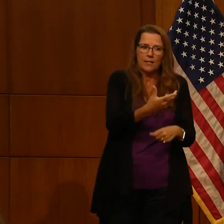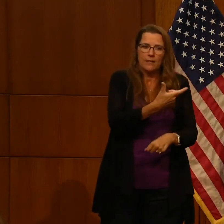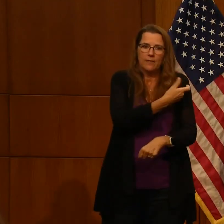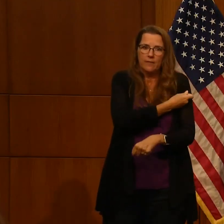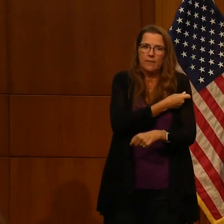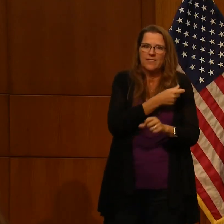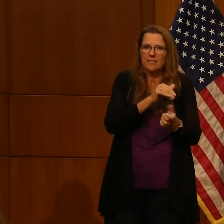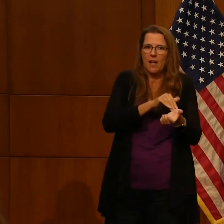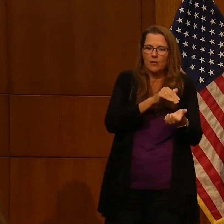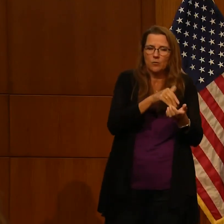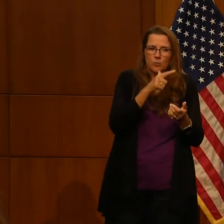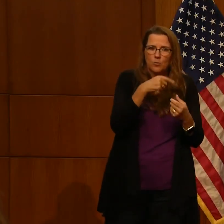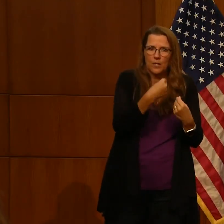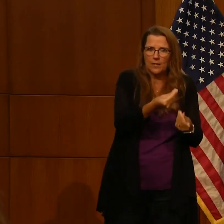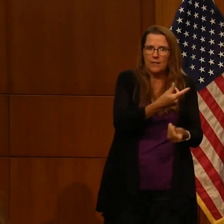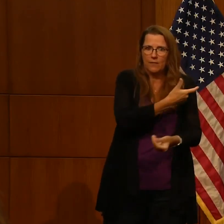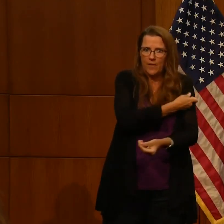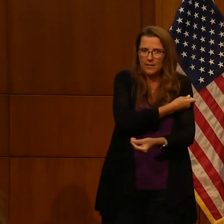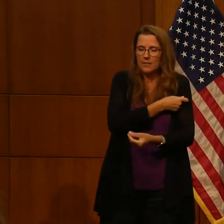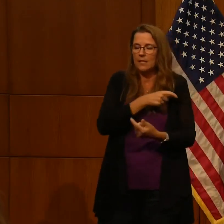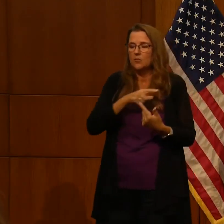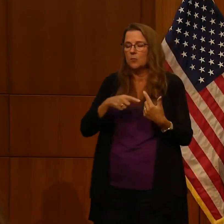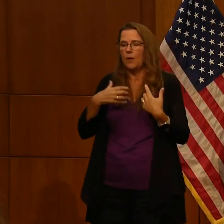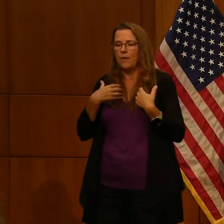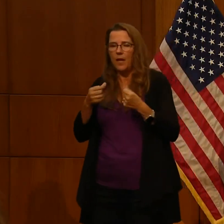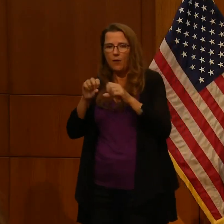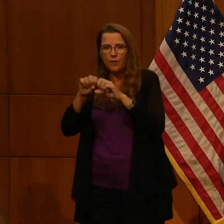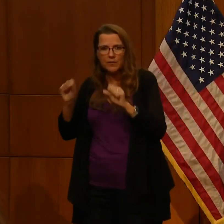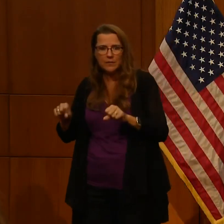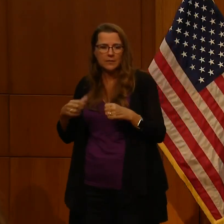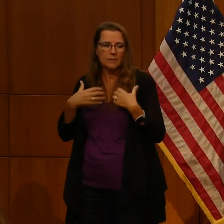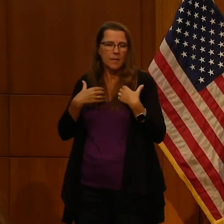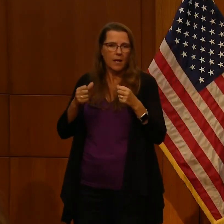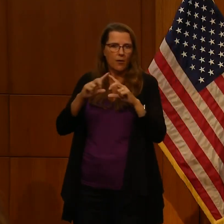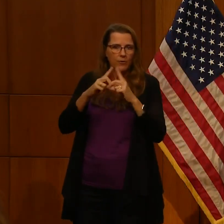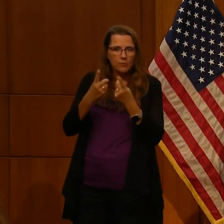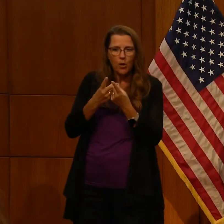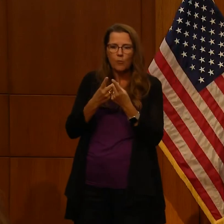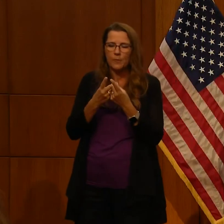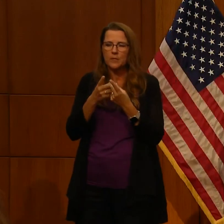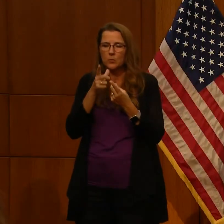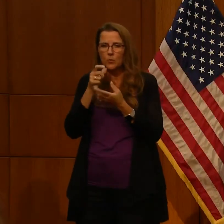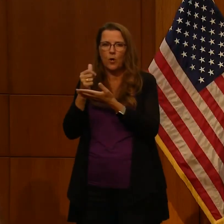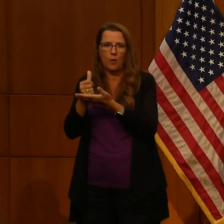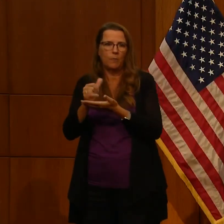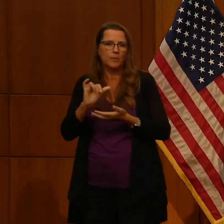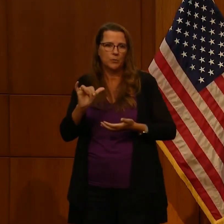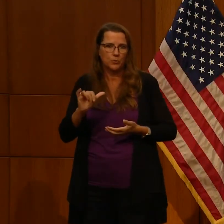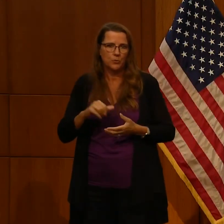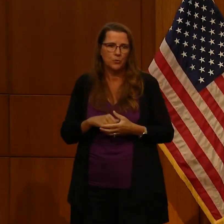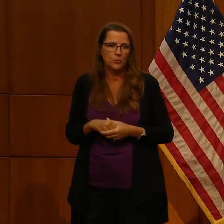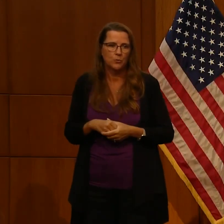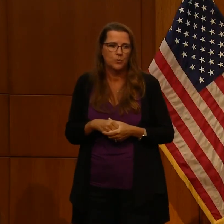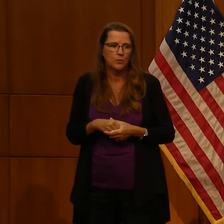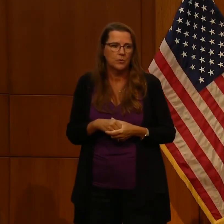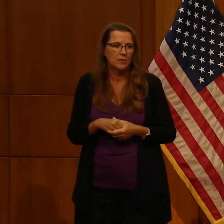ARE APPROVED TO VACCINATE OUT OF THERE. OUT OF THEIR PRACTICE SITES, AND THEN WE HAVE HEALTH